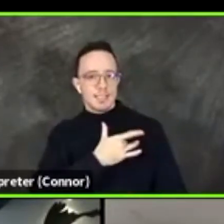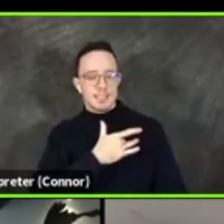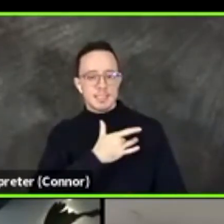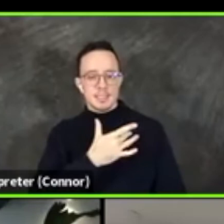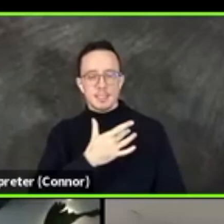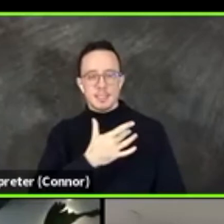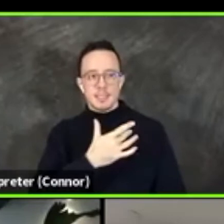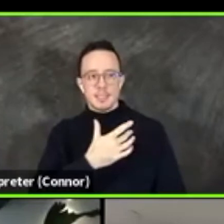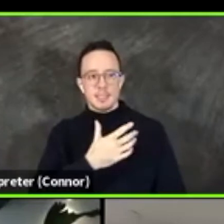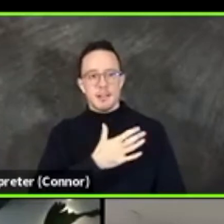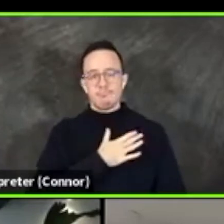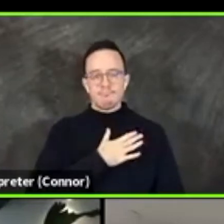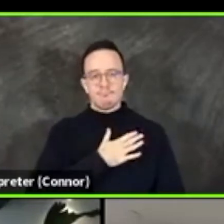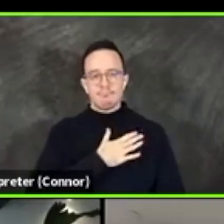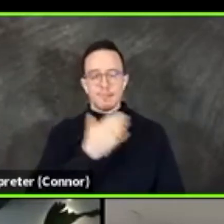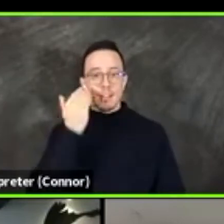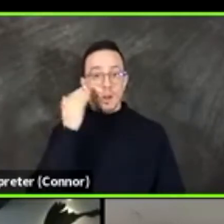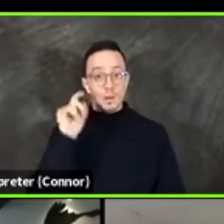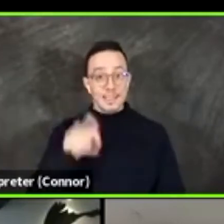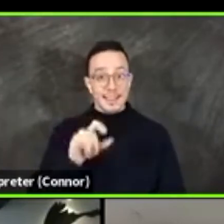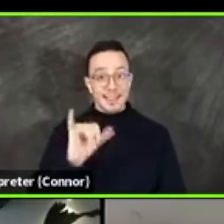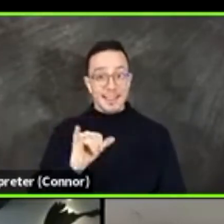THOSE. I THINK THOSE ARE GENERATIVE,